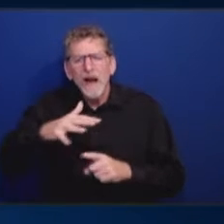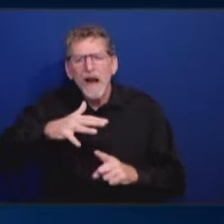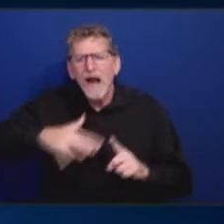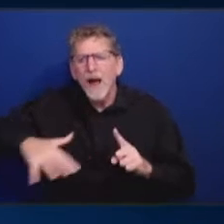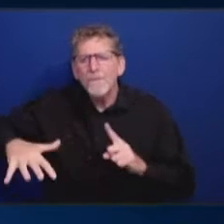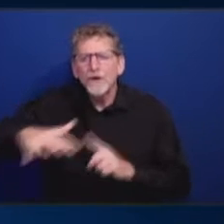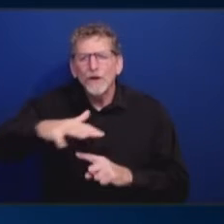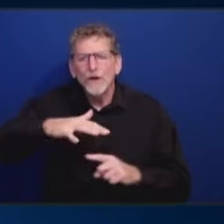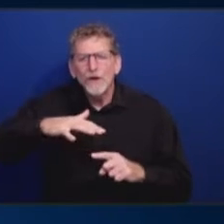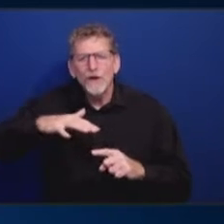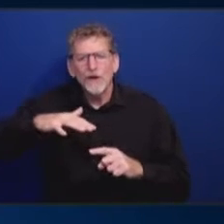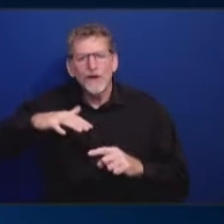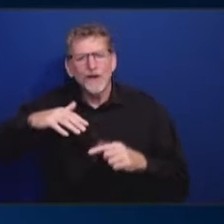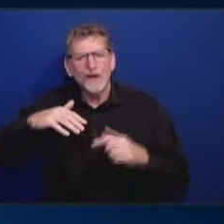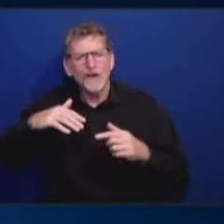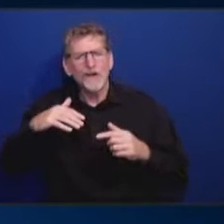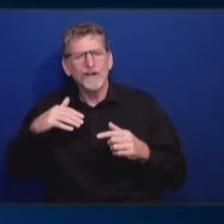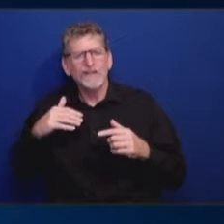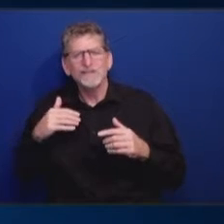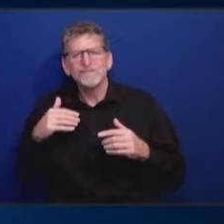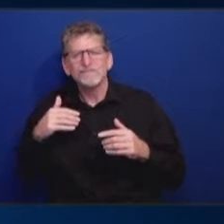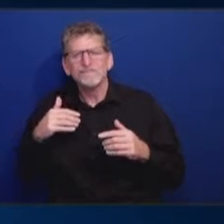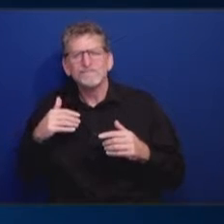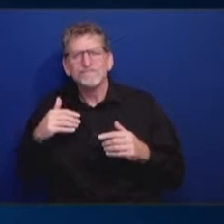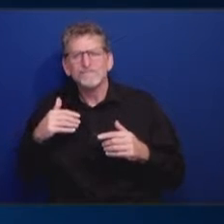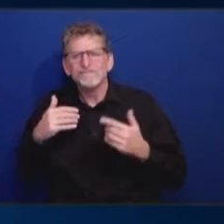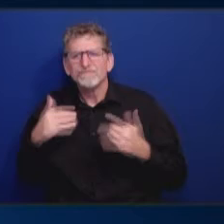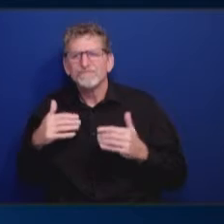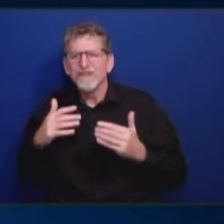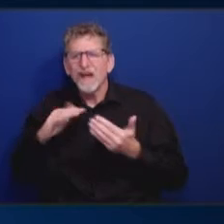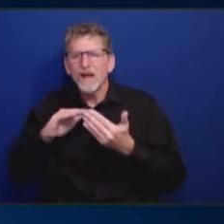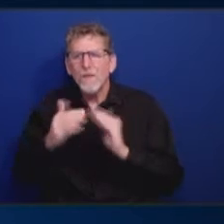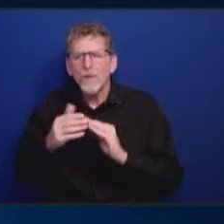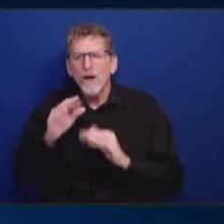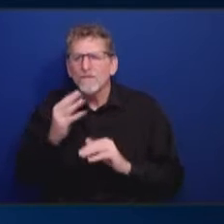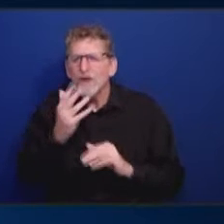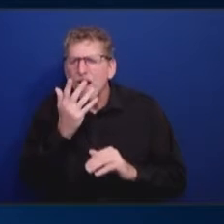Communities of color, communities of Asian Americans, native Hawaiians, and Pacific